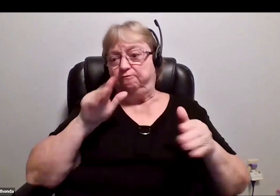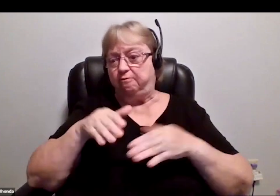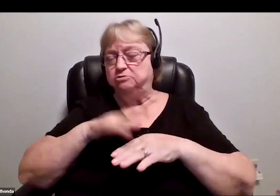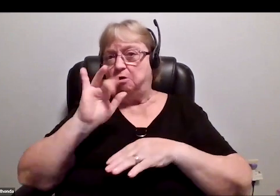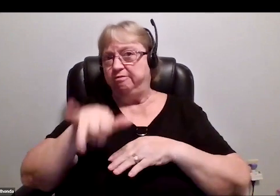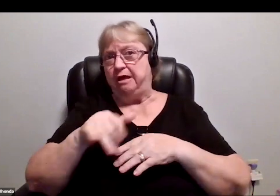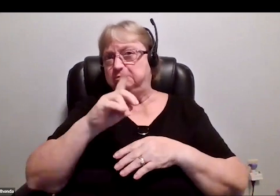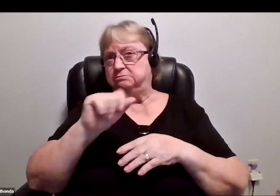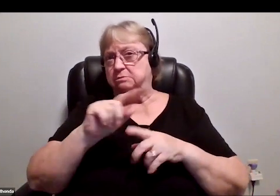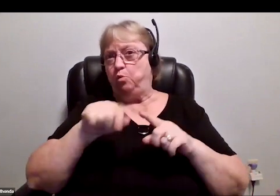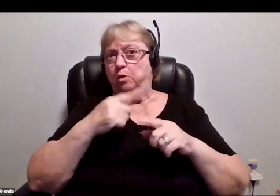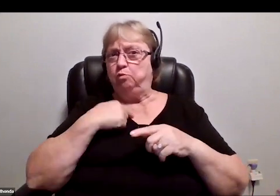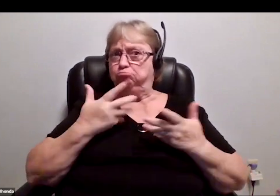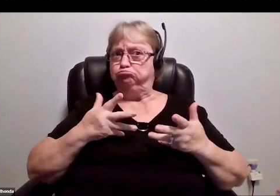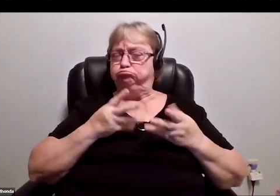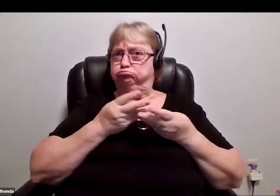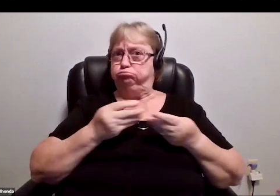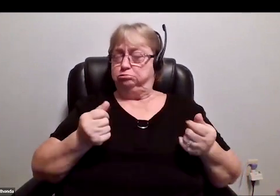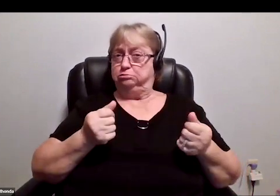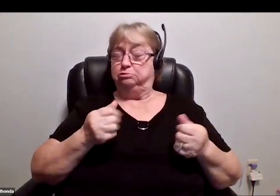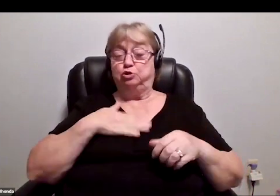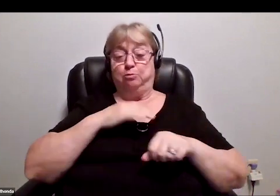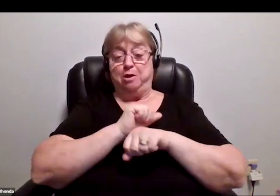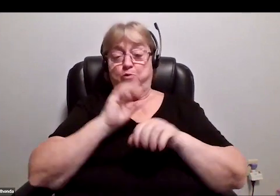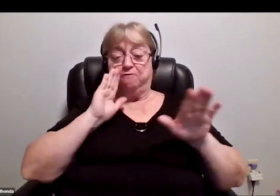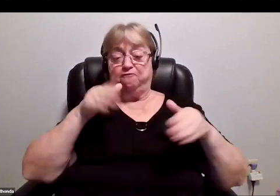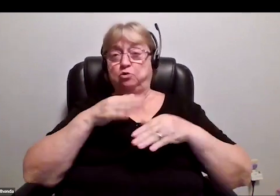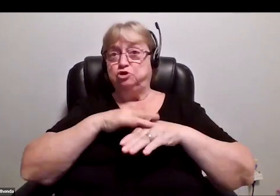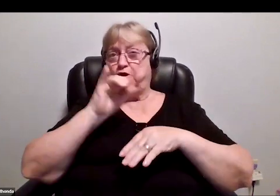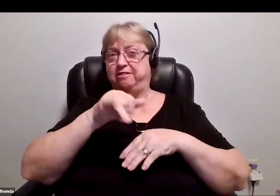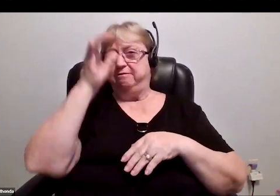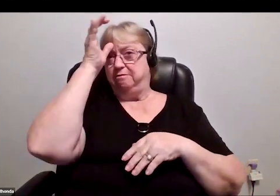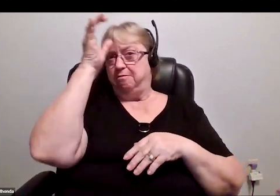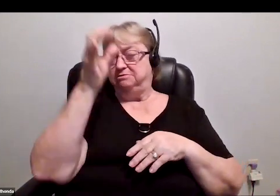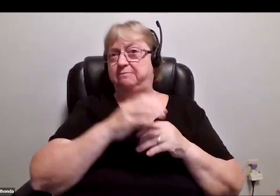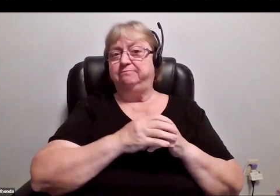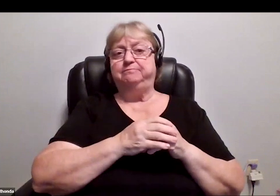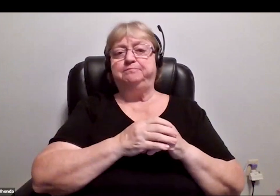My work focuses on this concept. Fiona Kumari Campbell